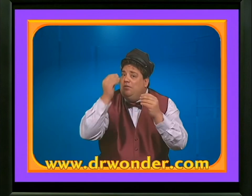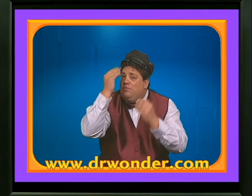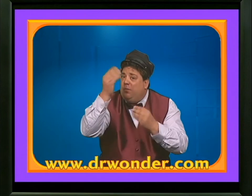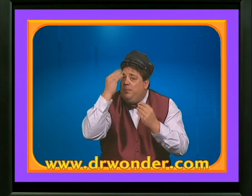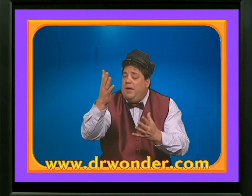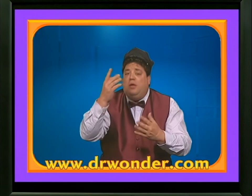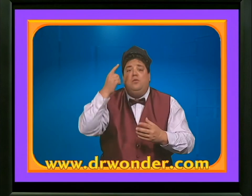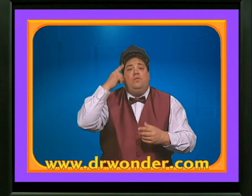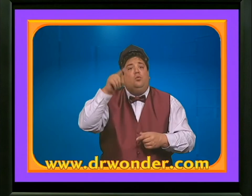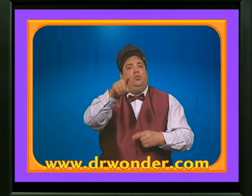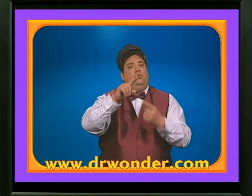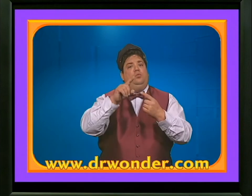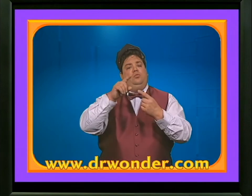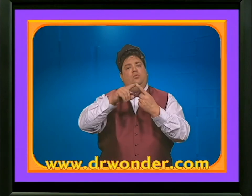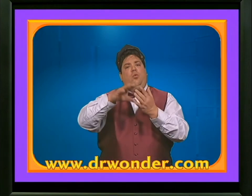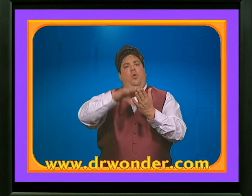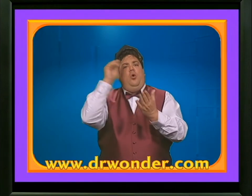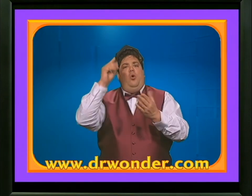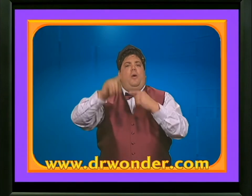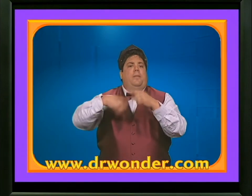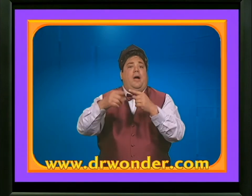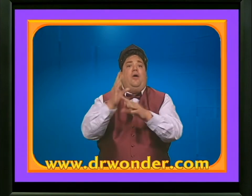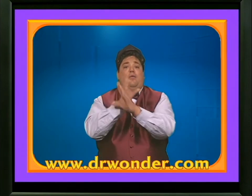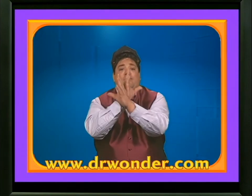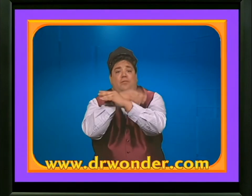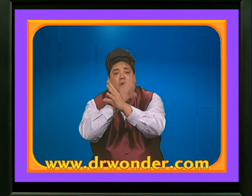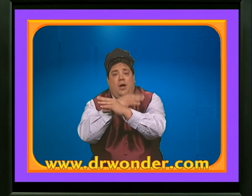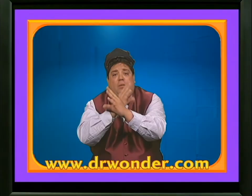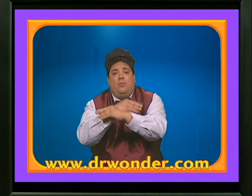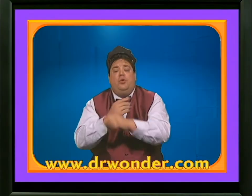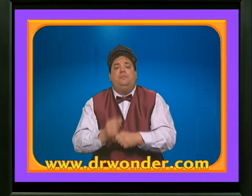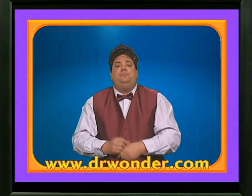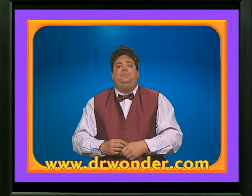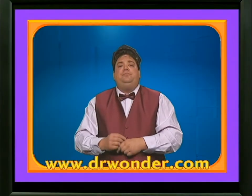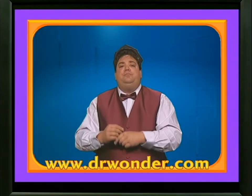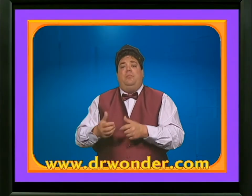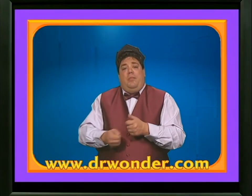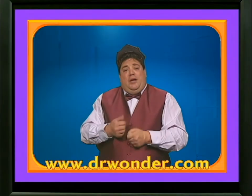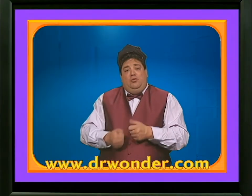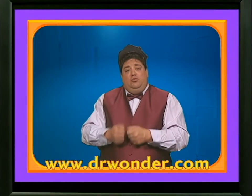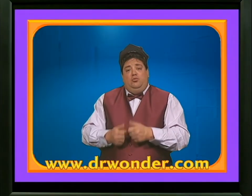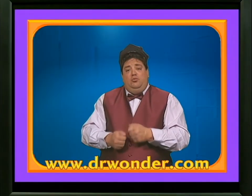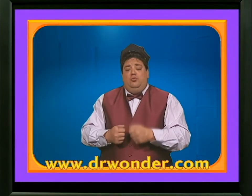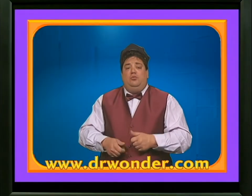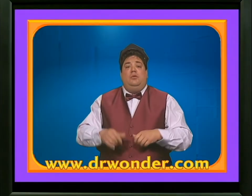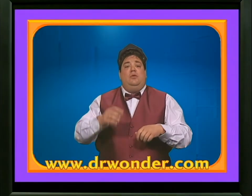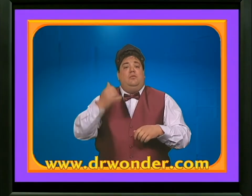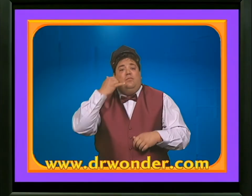HONESTY, HONESTY IS THE WAY HONESTY, HONESTY IS IMPORTANT, HONESTY, HONESTY EVERY DAY,